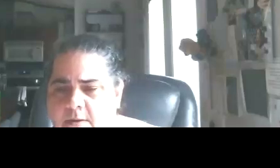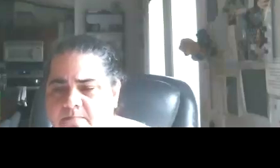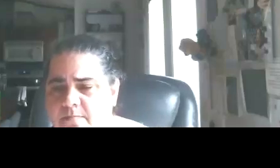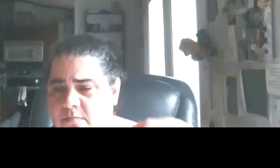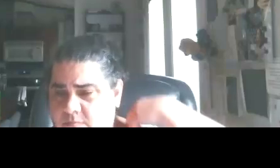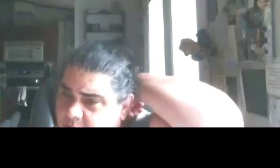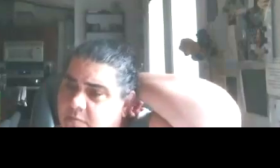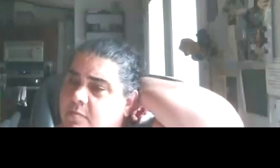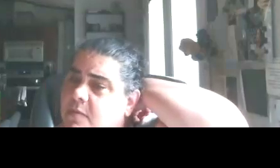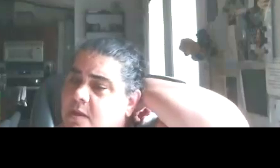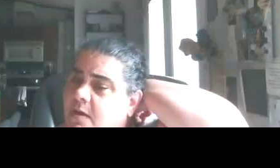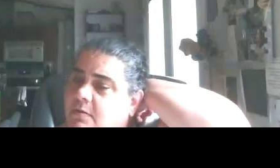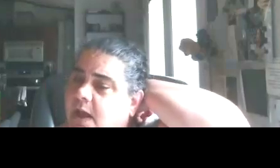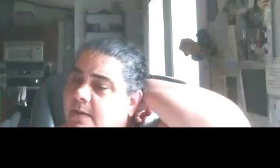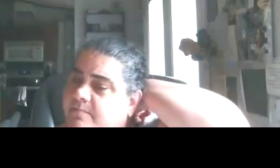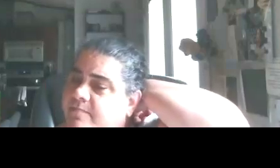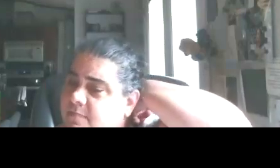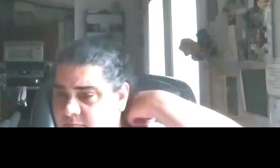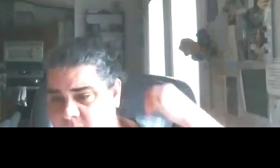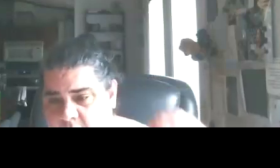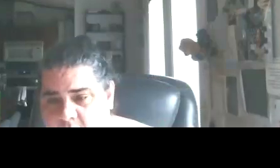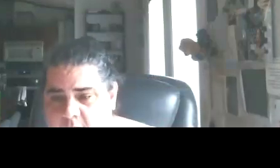Don Dew: is the last day. Elissa w/ APRIL: Okay. Don Dew: Oh.